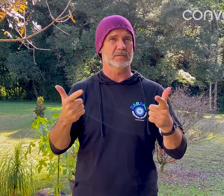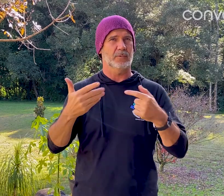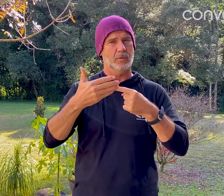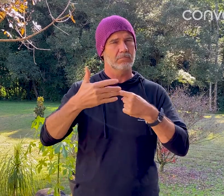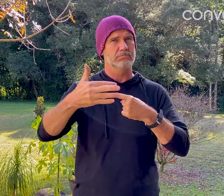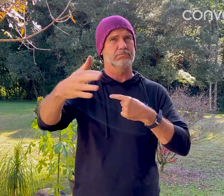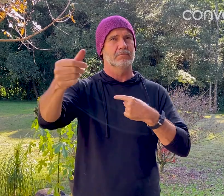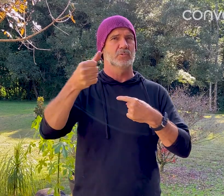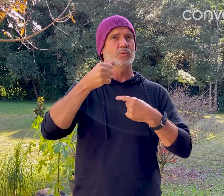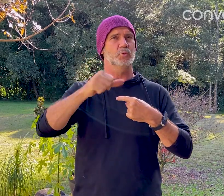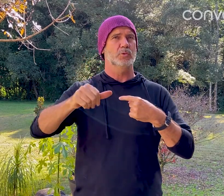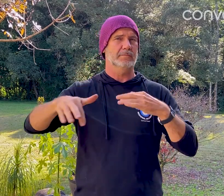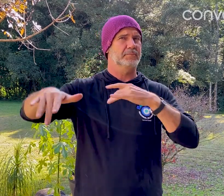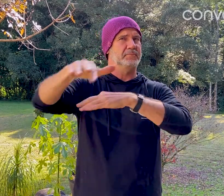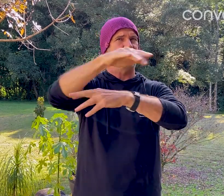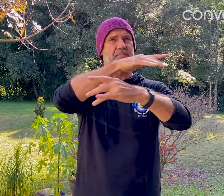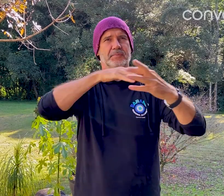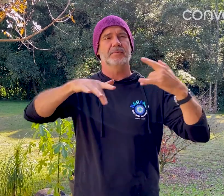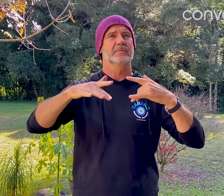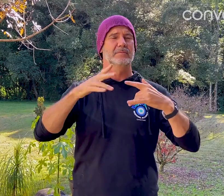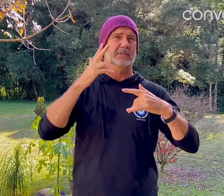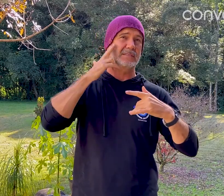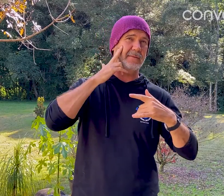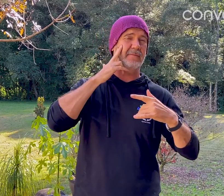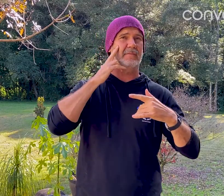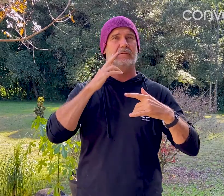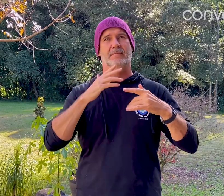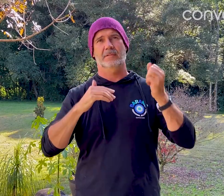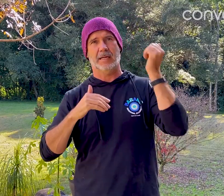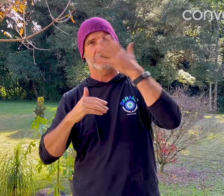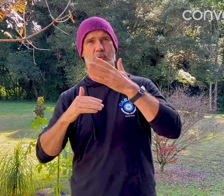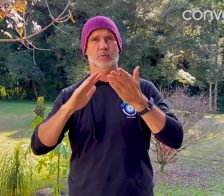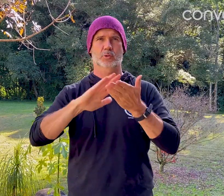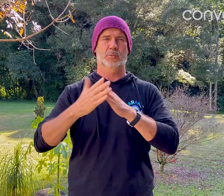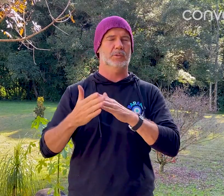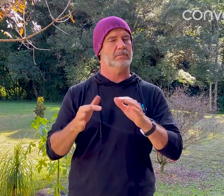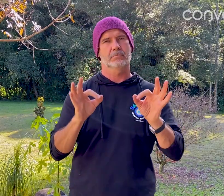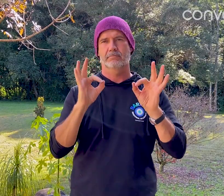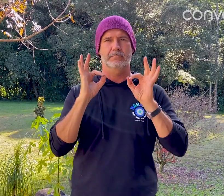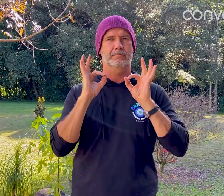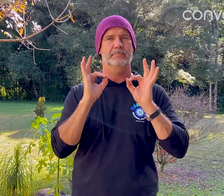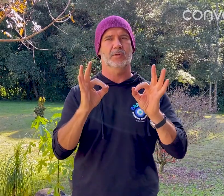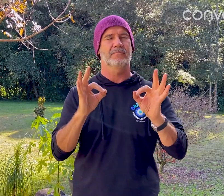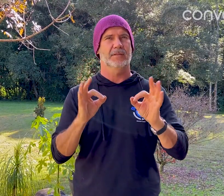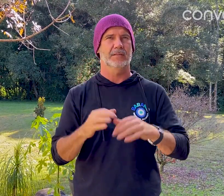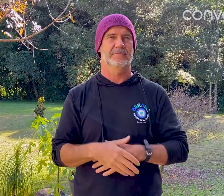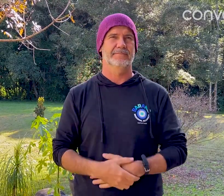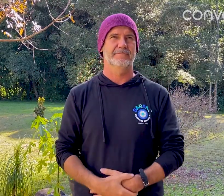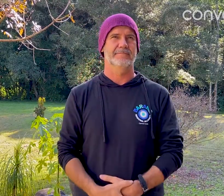to be used widely in our Deaf and Indigenous communities. That would be ideal.